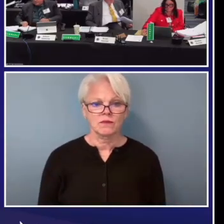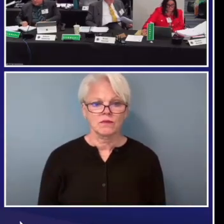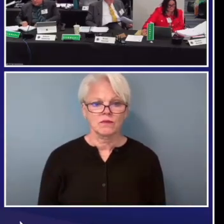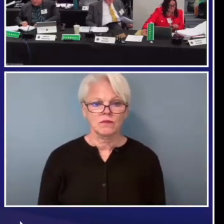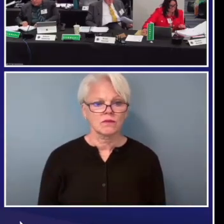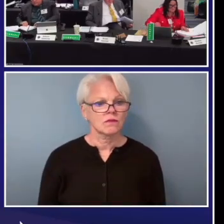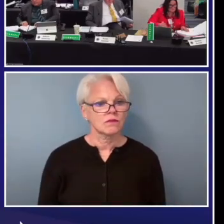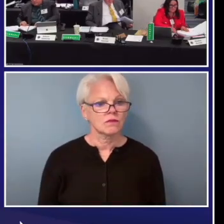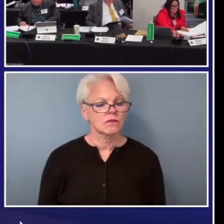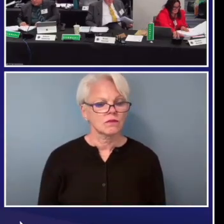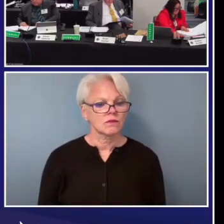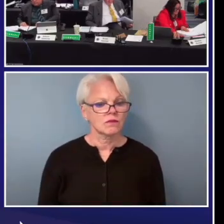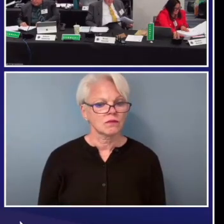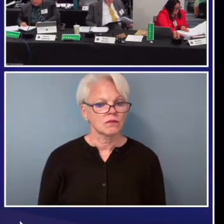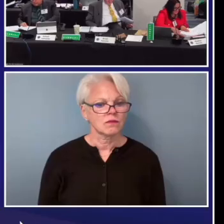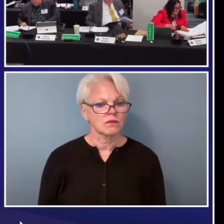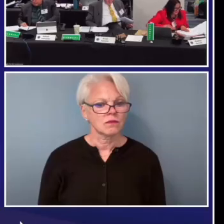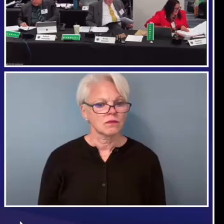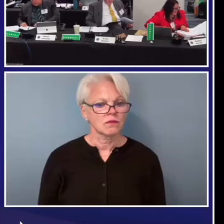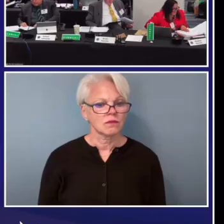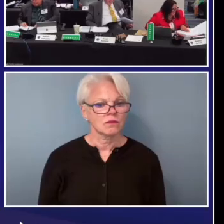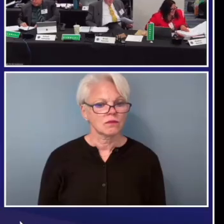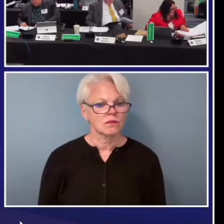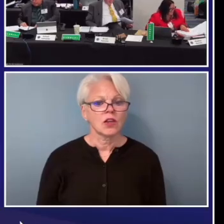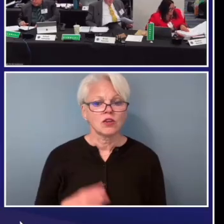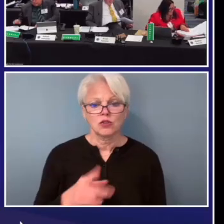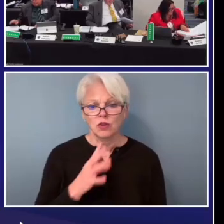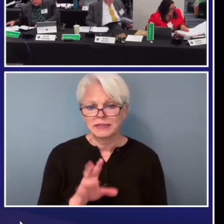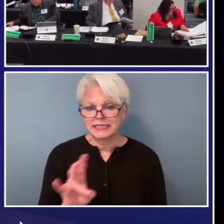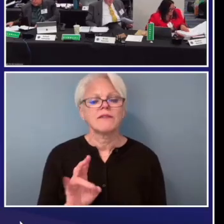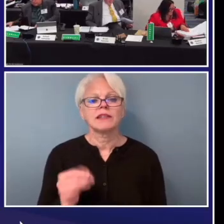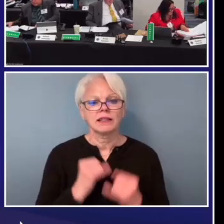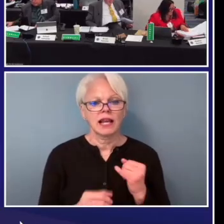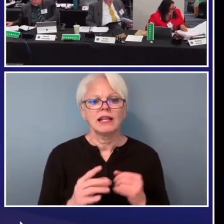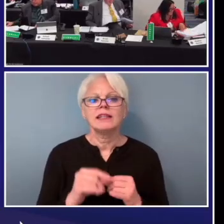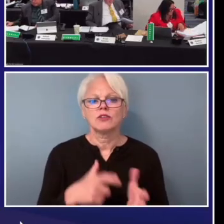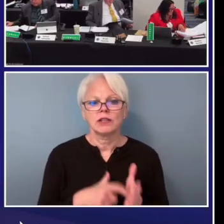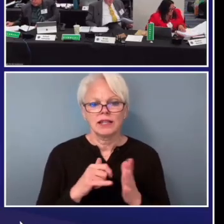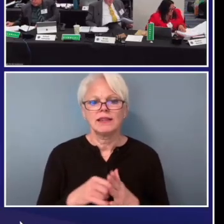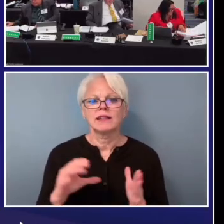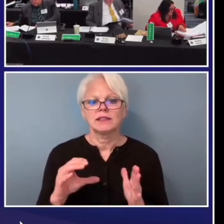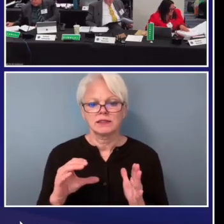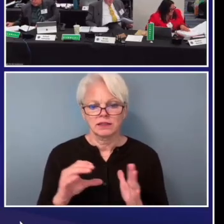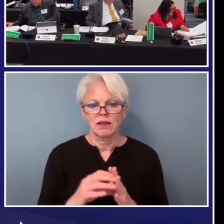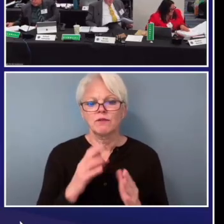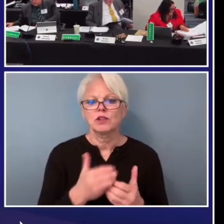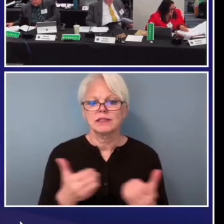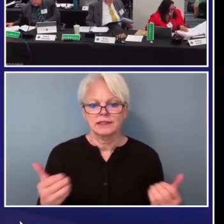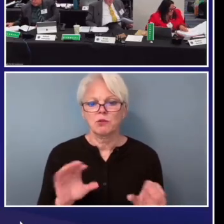Excuse me, you're referring to seven, right? Seven in the last sentence, the requirement in this paragraph for separate office space will take effect one year